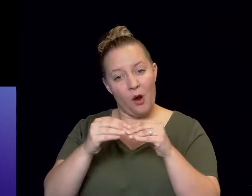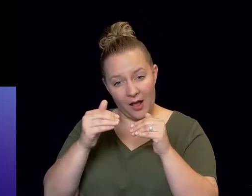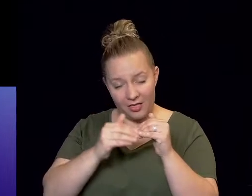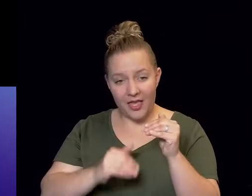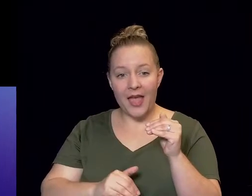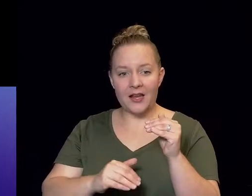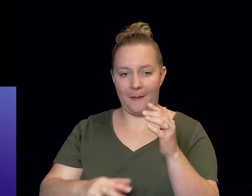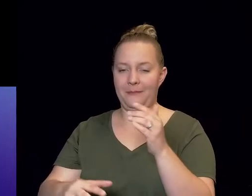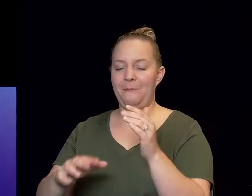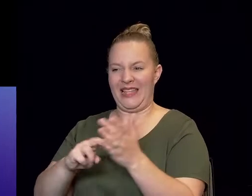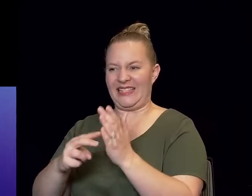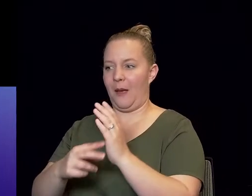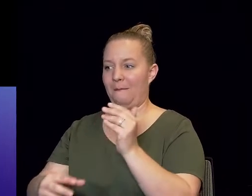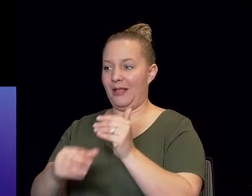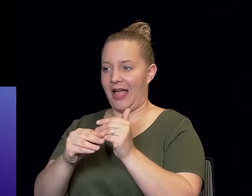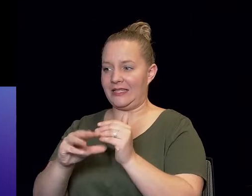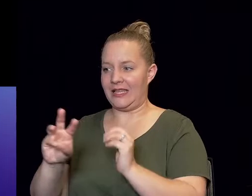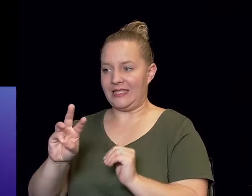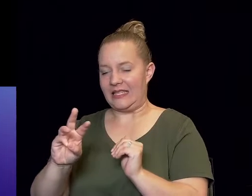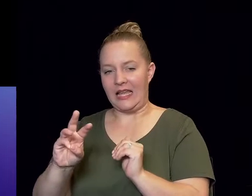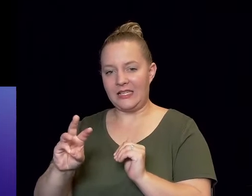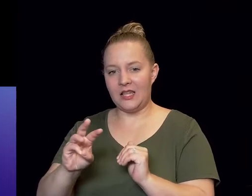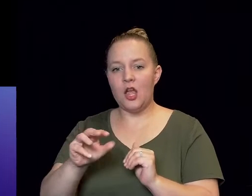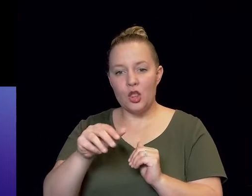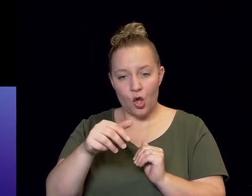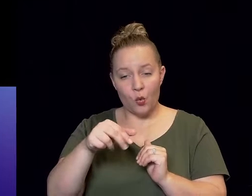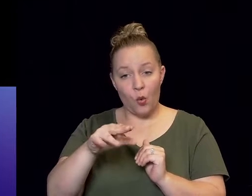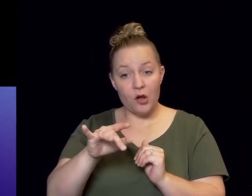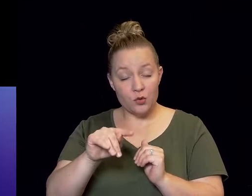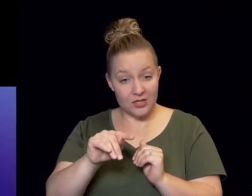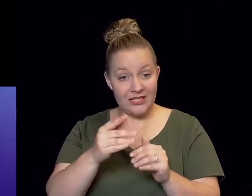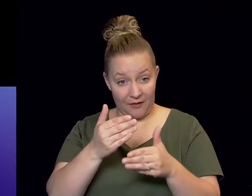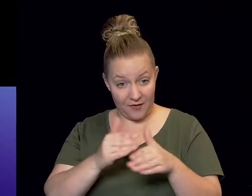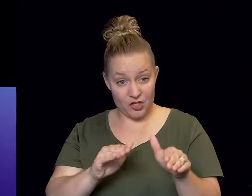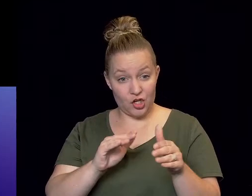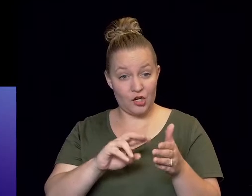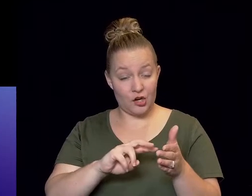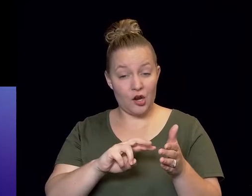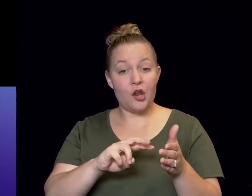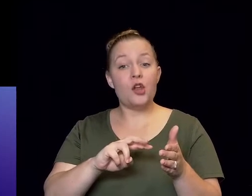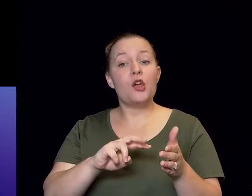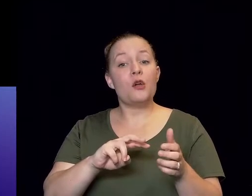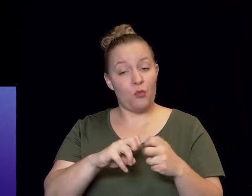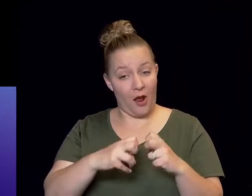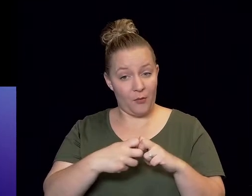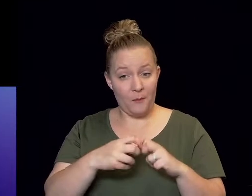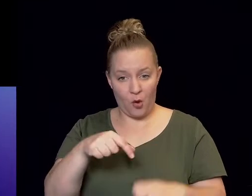The quotient, answer of a division problem, a 5 and a number. Remember quotient,